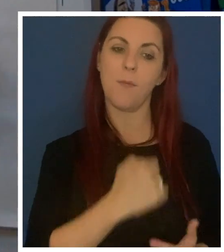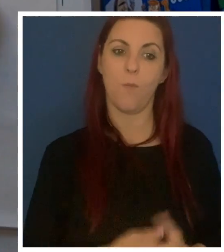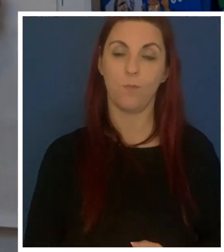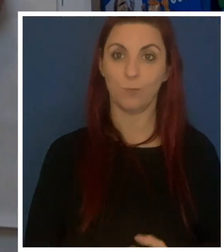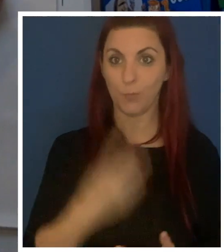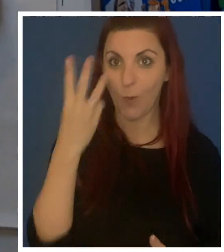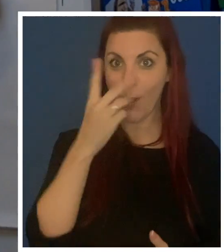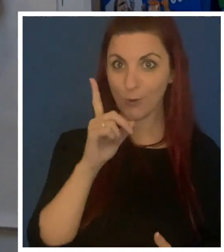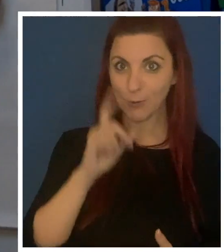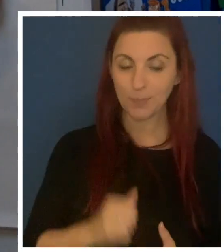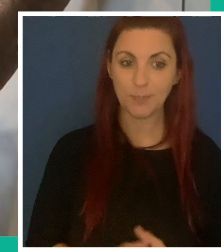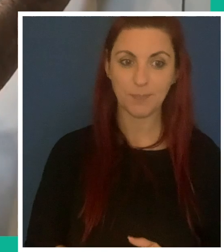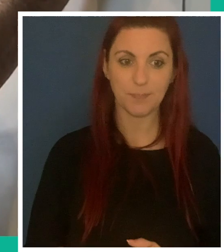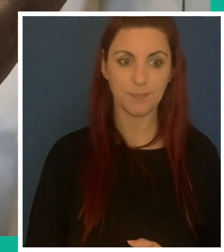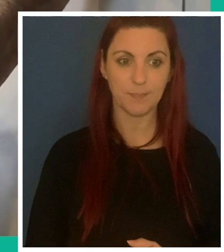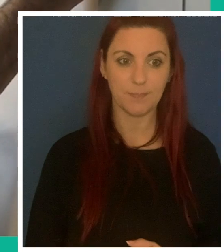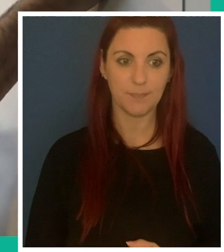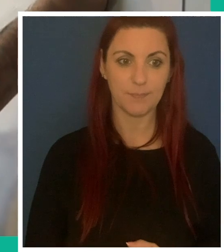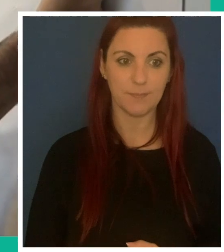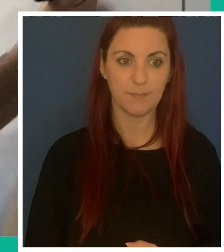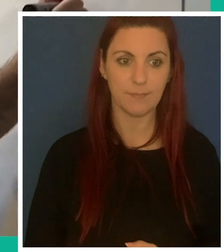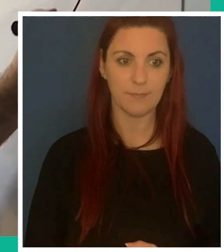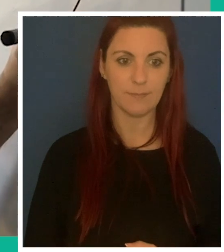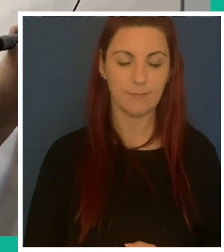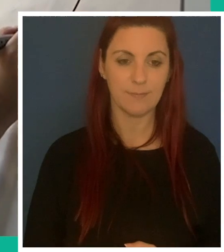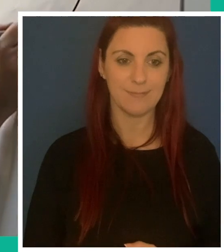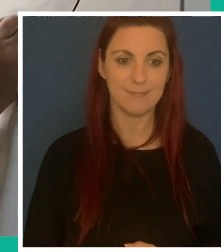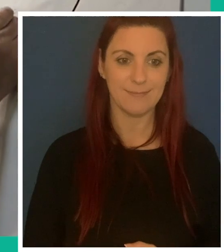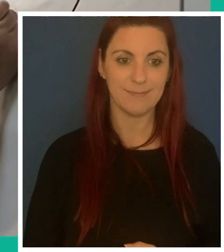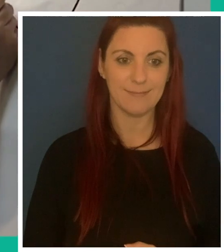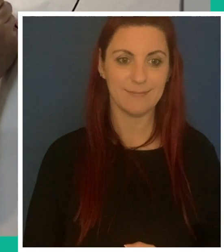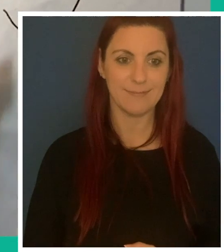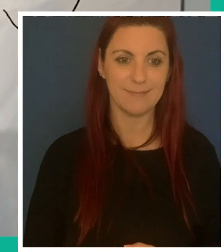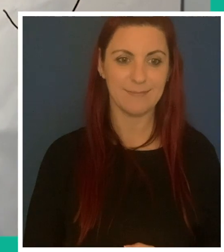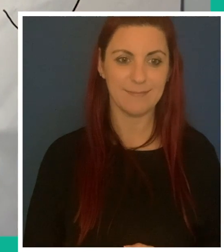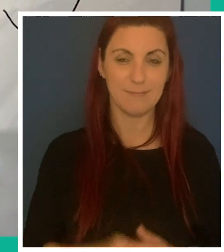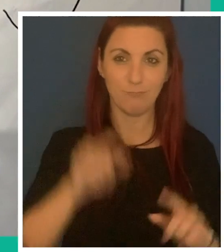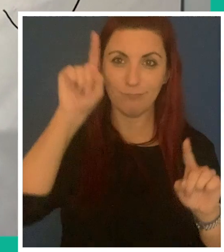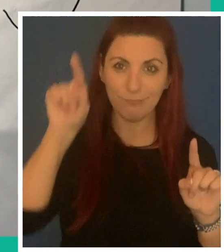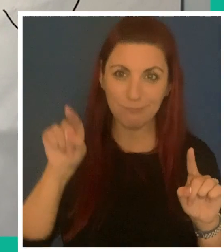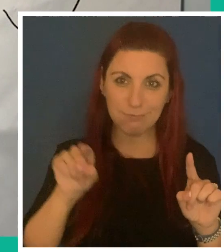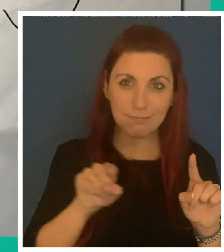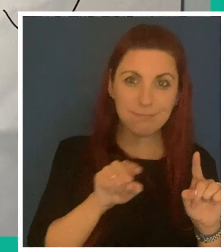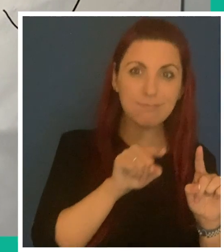So we'll start here with the big curve and starts under his smile and goes up to here, okay.